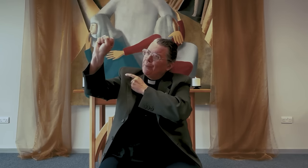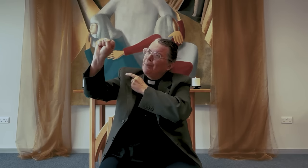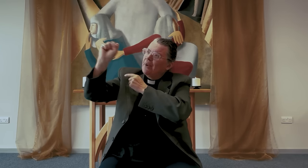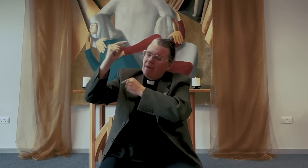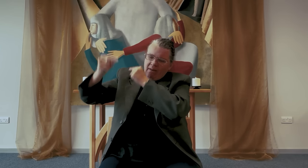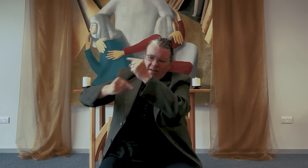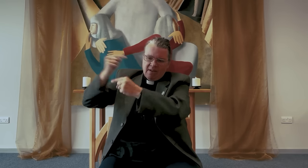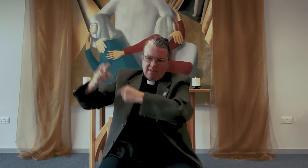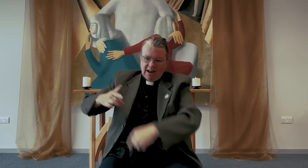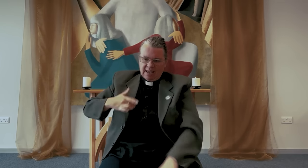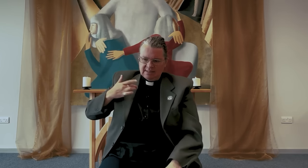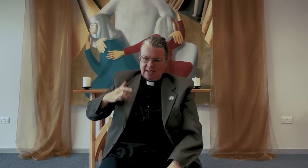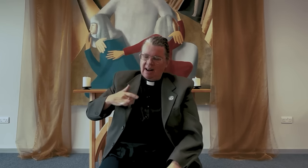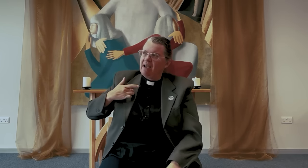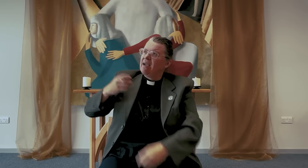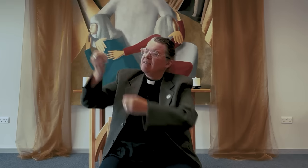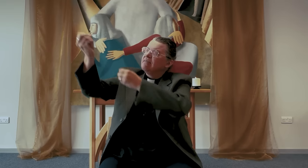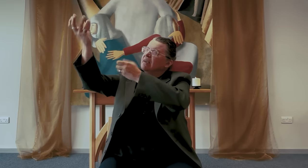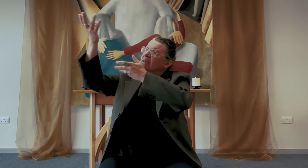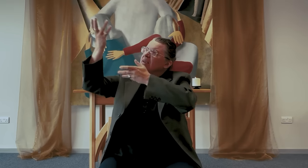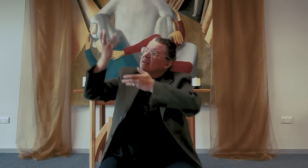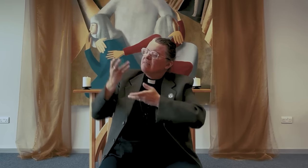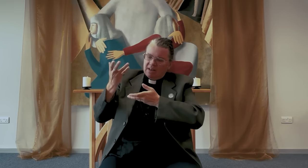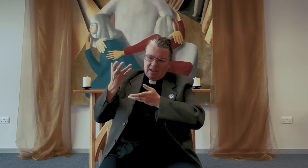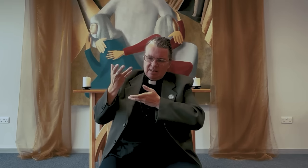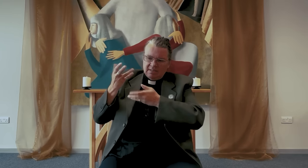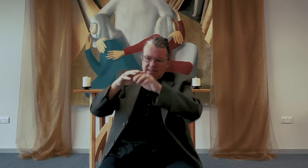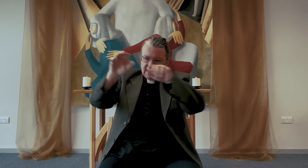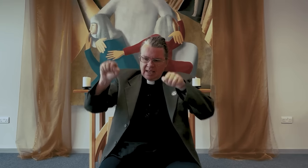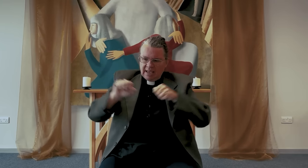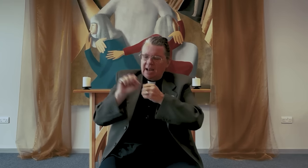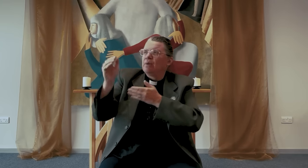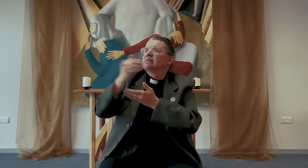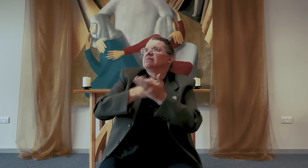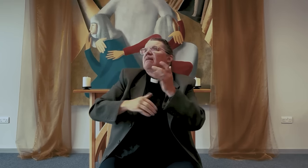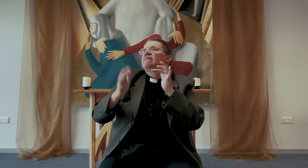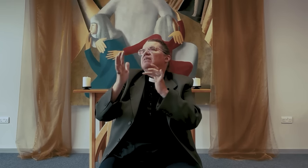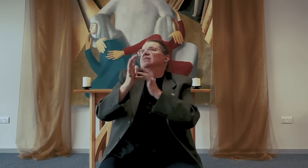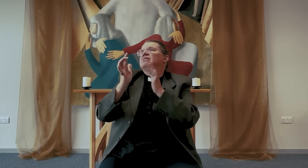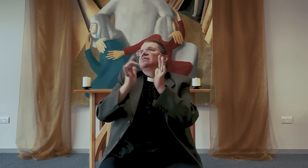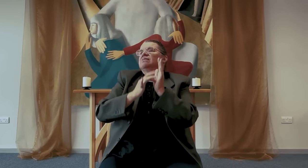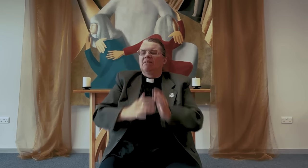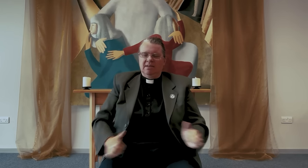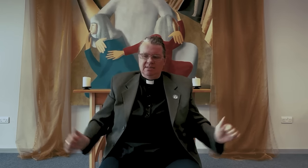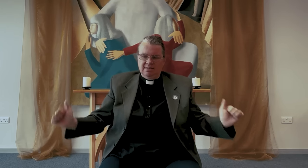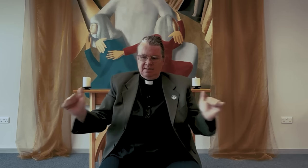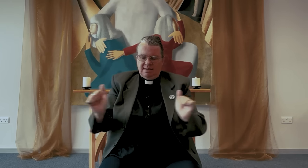the hope of everlasting love, which you have given us in our Saviour Jesus Christ. Amen.